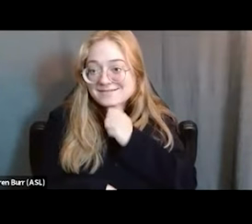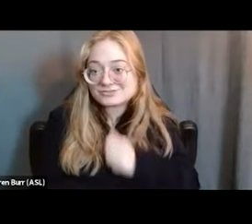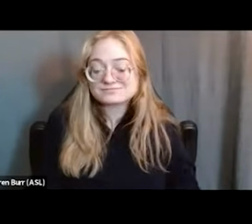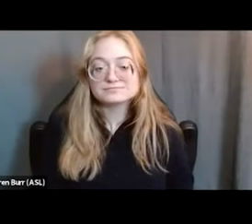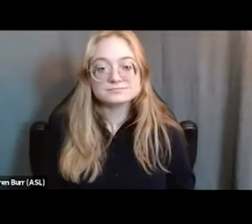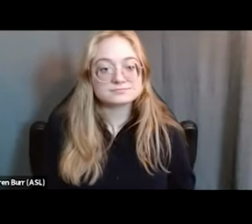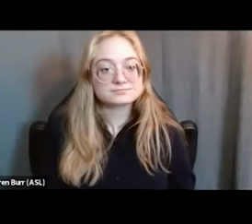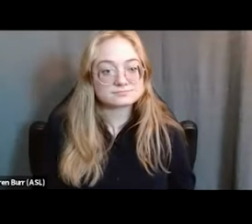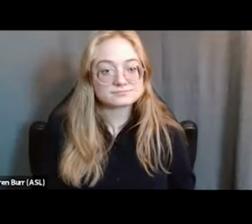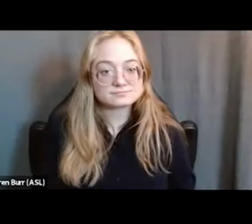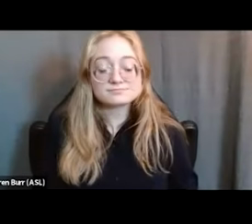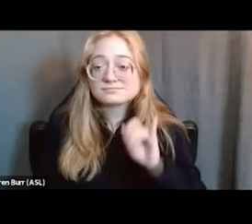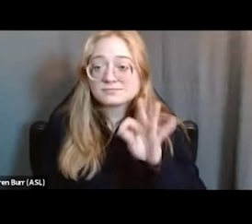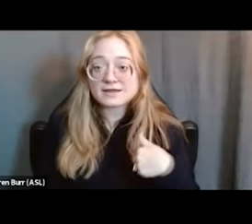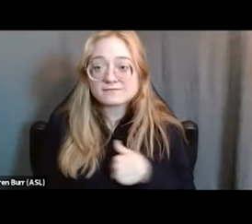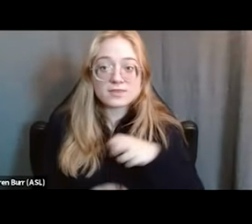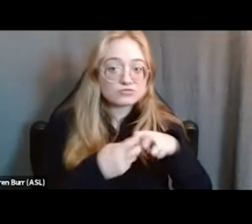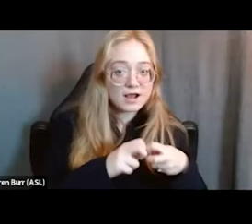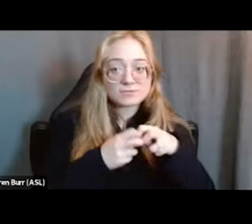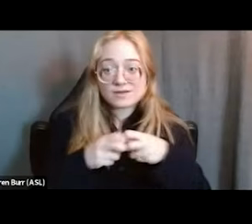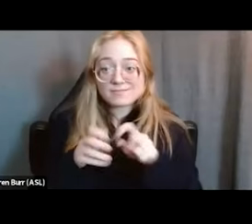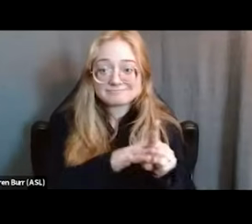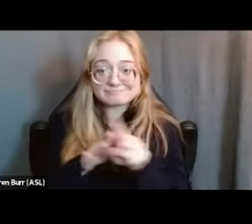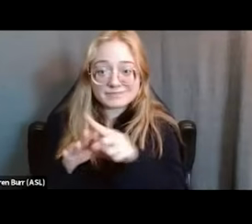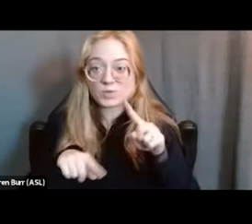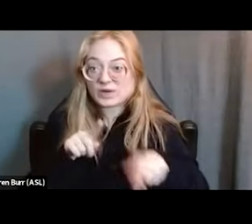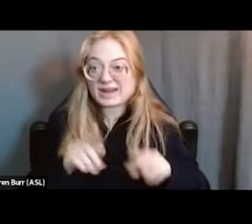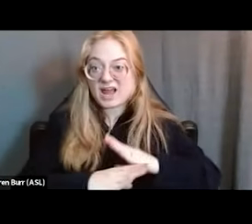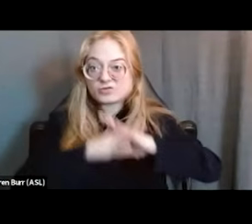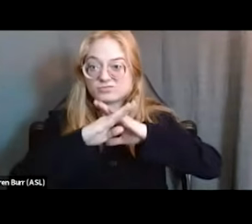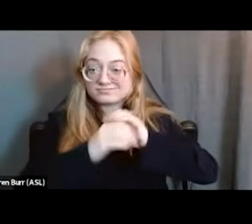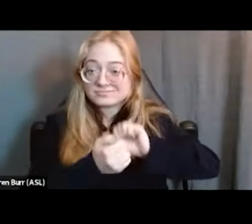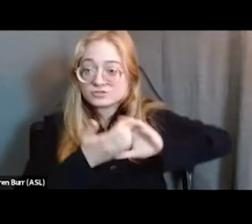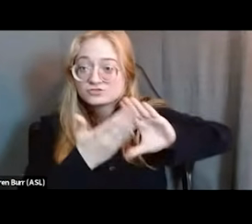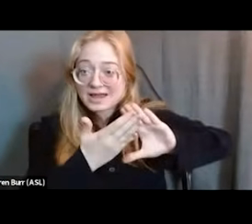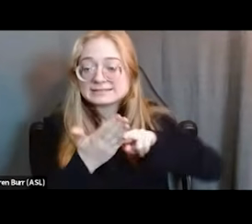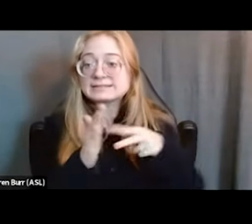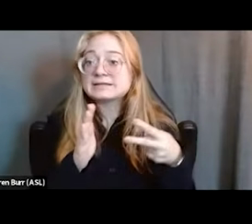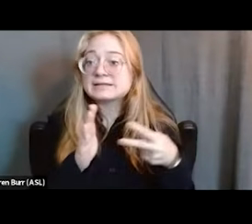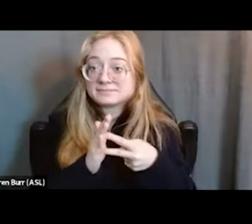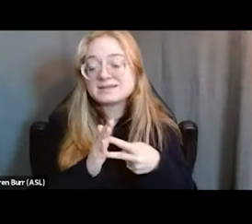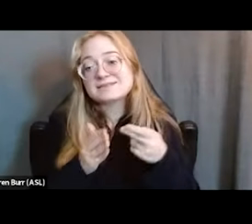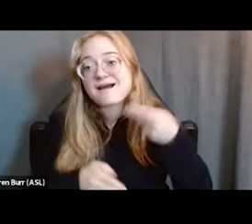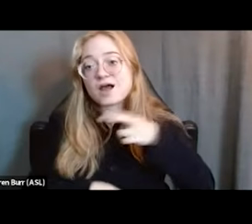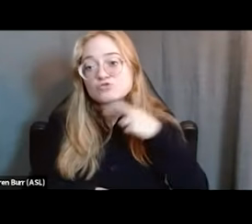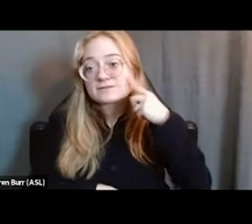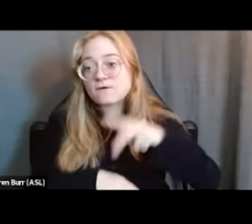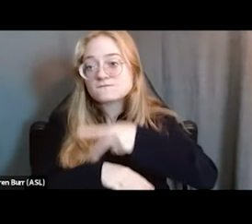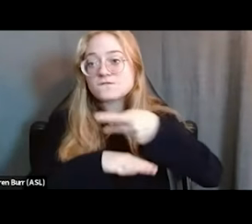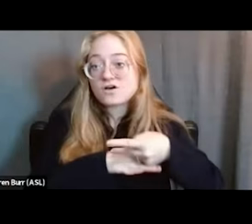incontinence, or vision, or hearing, folks are at a higher risk for falls, and these falls, if somebody experiences a fall,